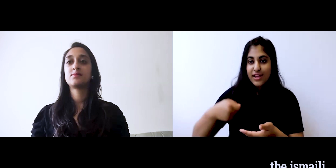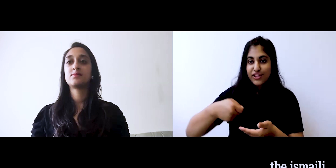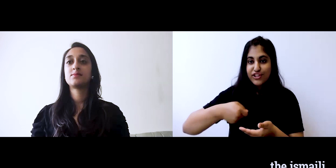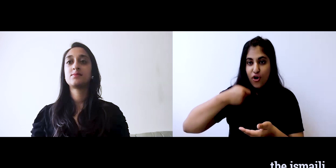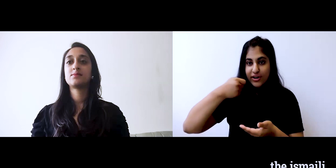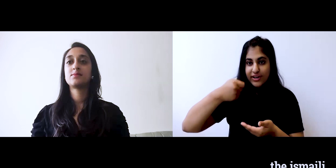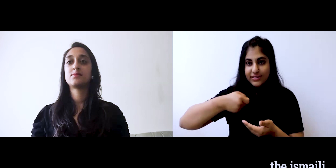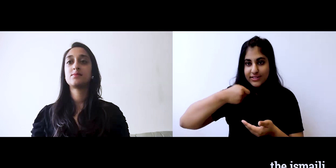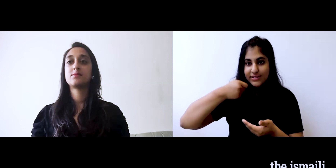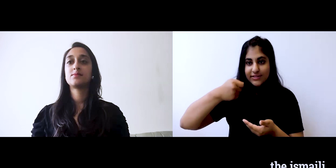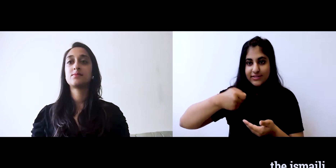Yoghurt